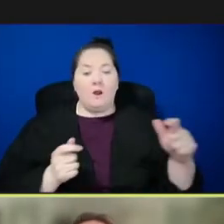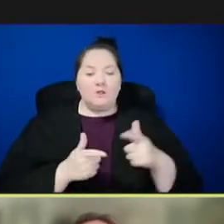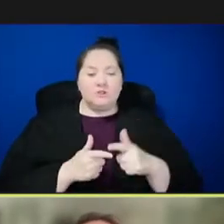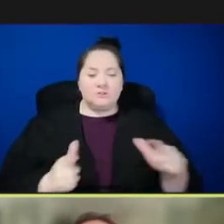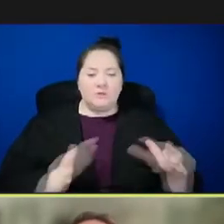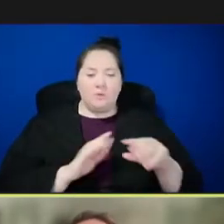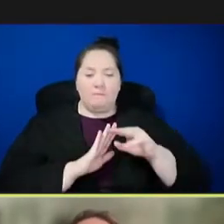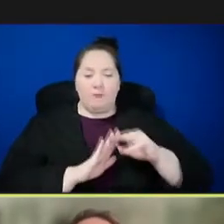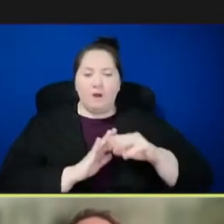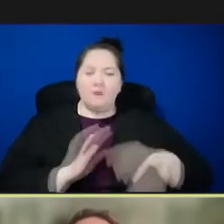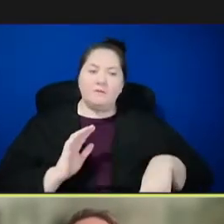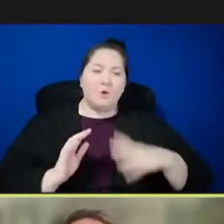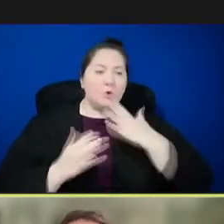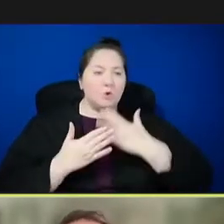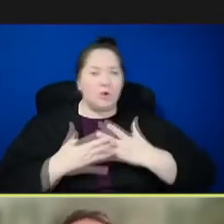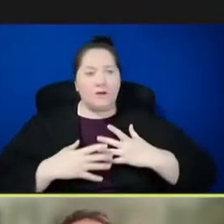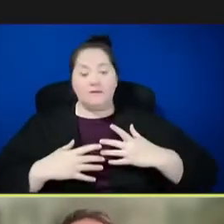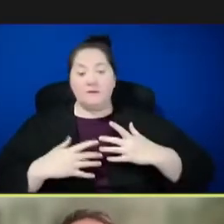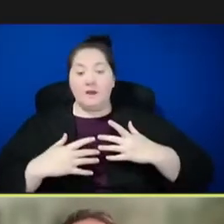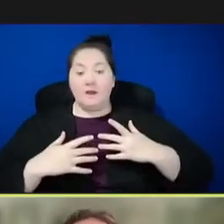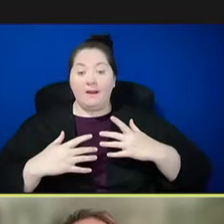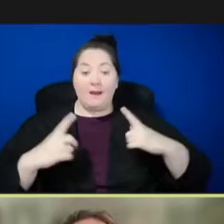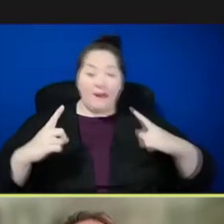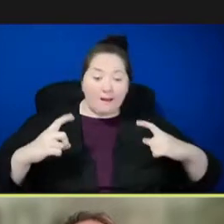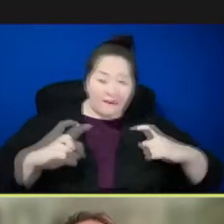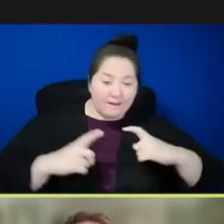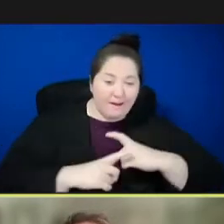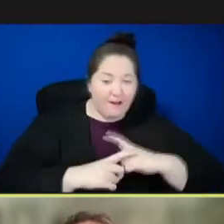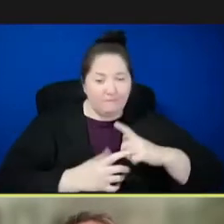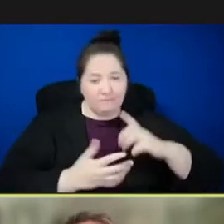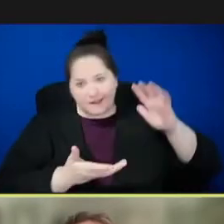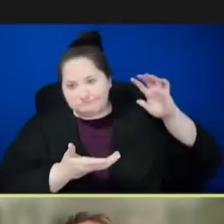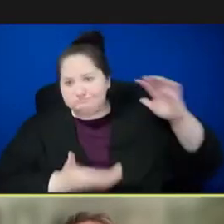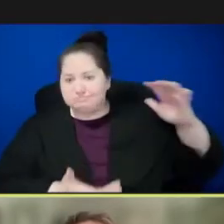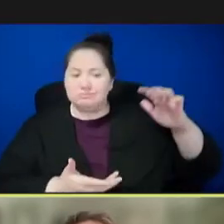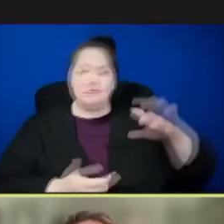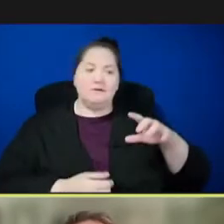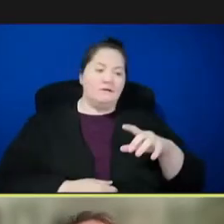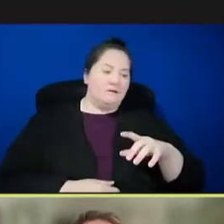noisy data systems that aren't annotated. But the proof is in the pudding. We got to show